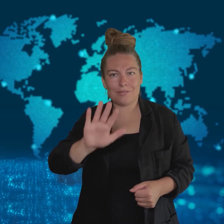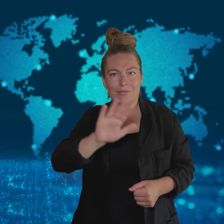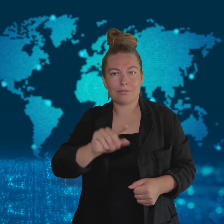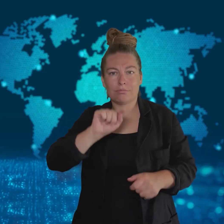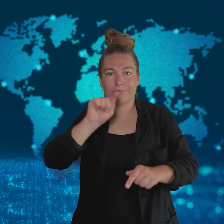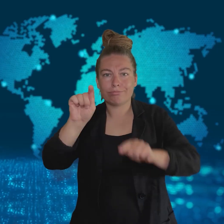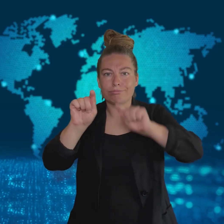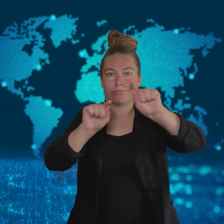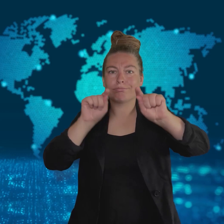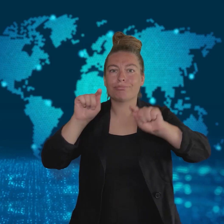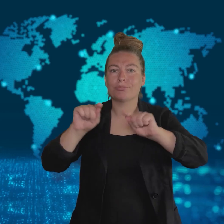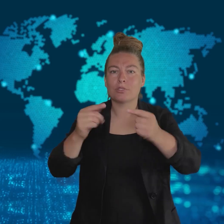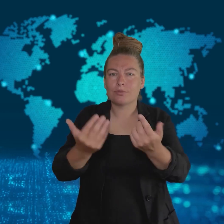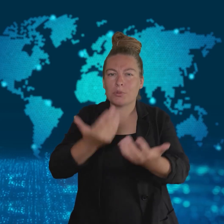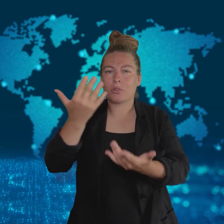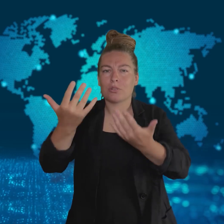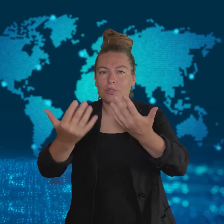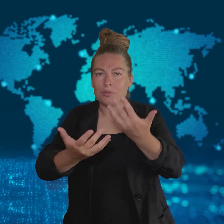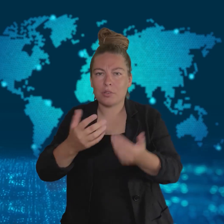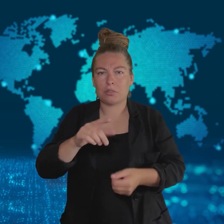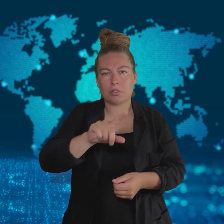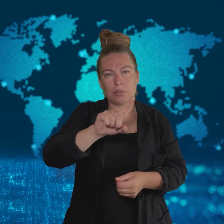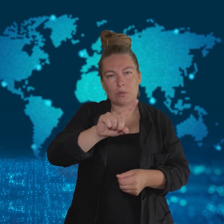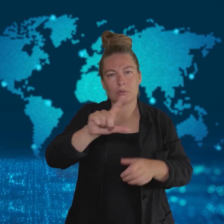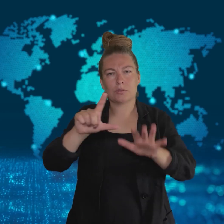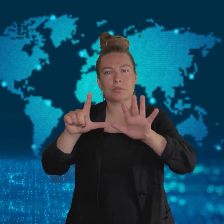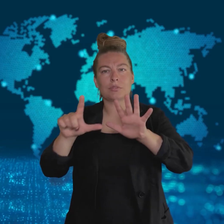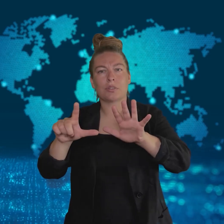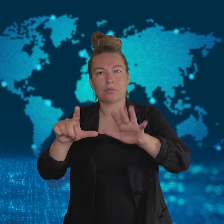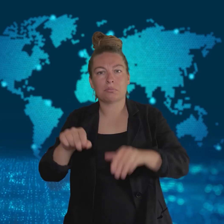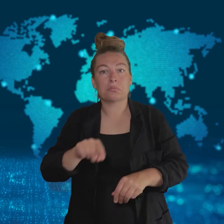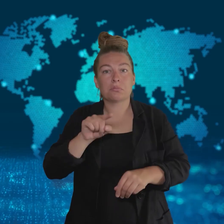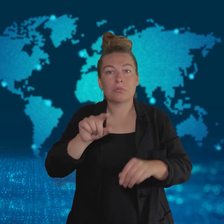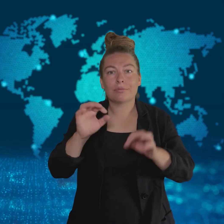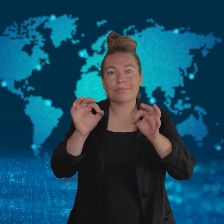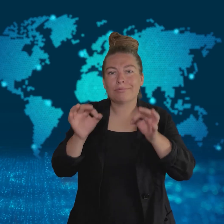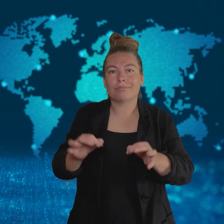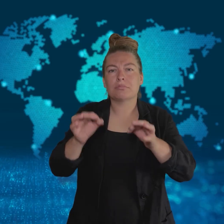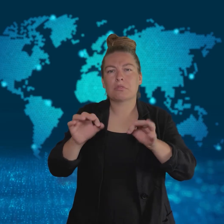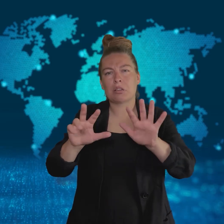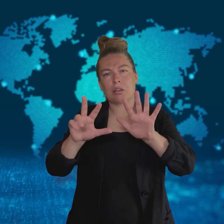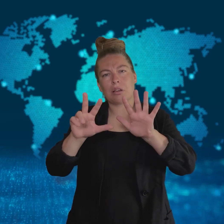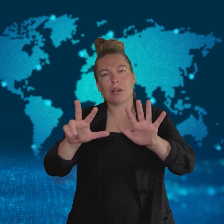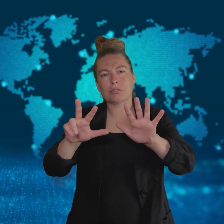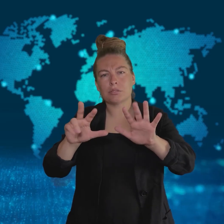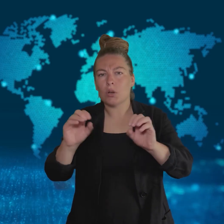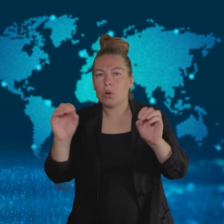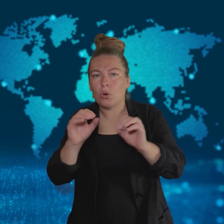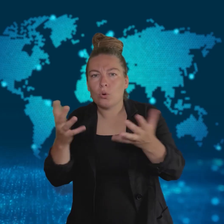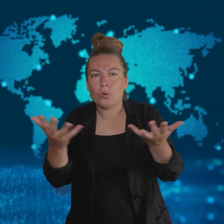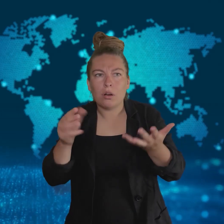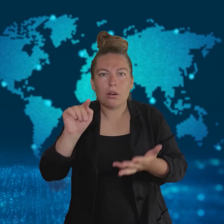8 are not contained.